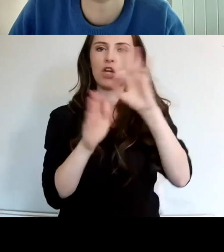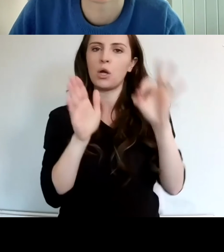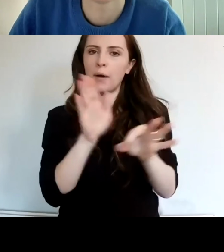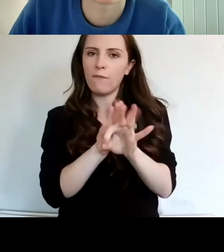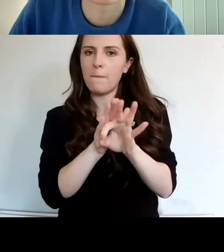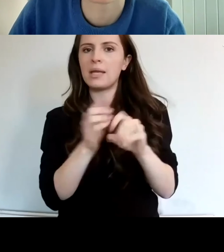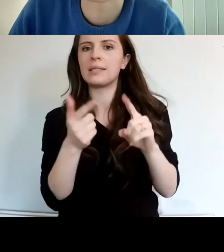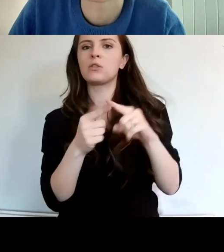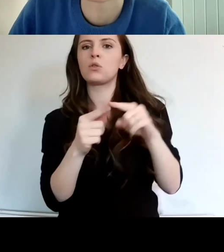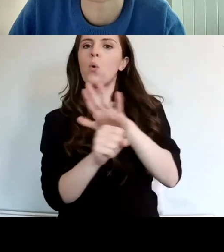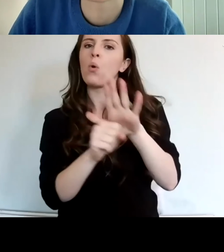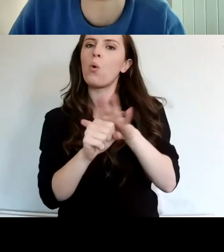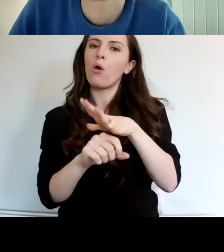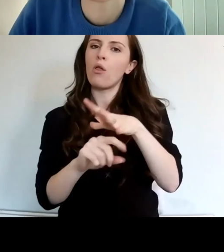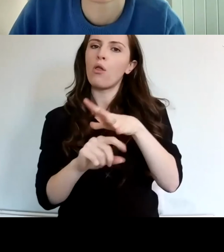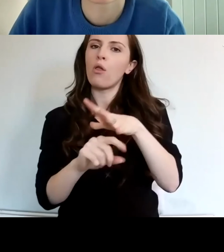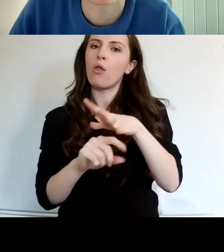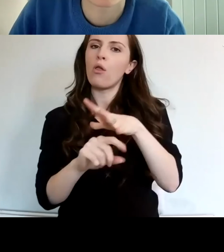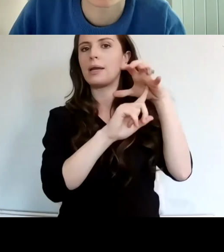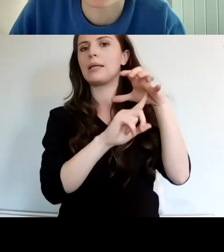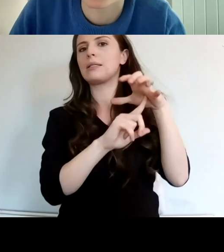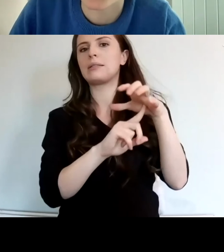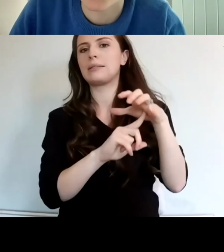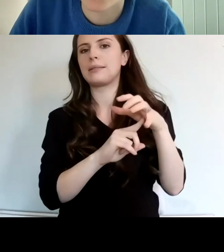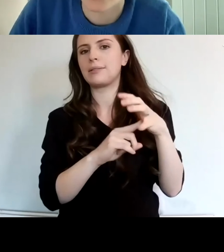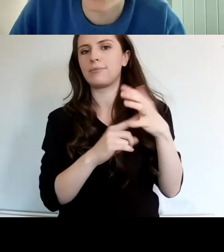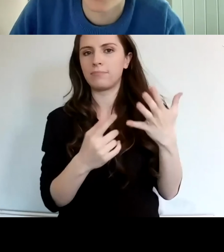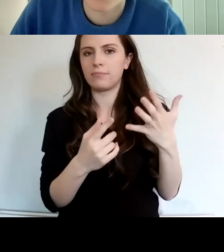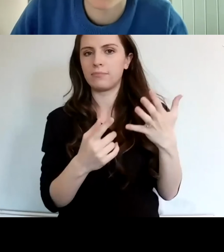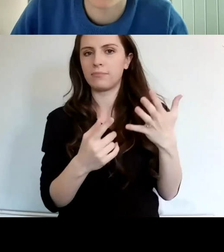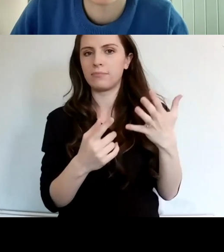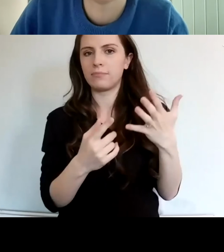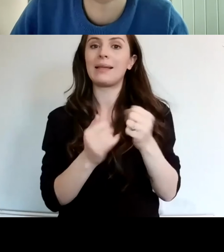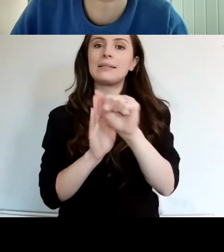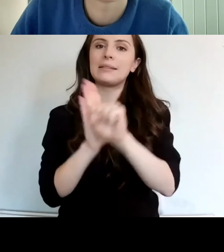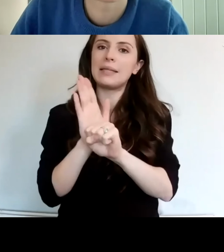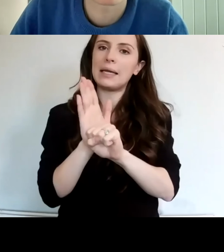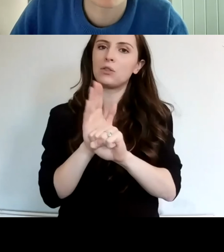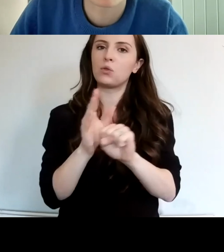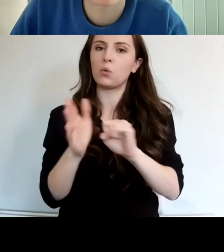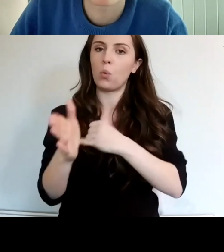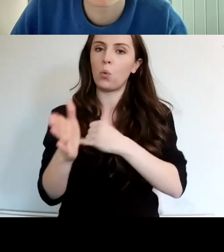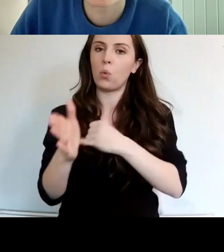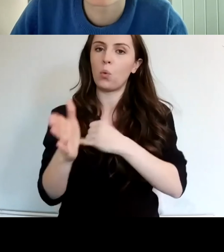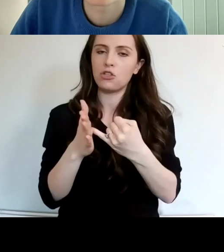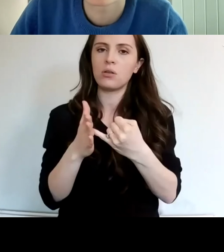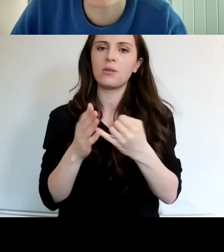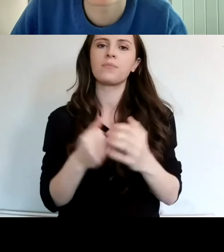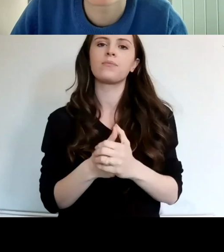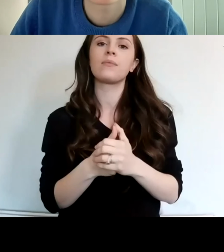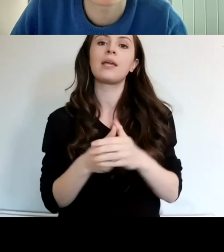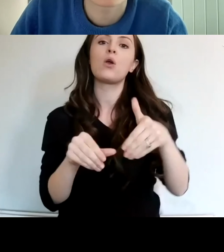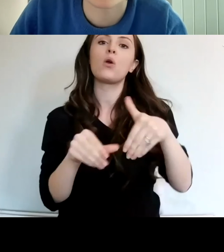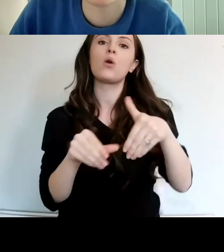and bodies or organisations such as state and semi-state organisations. It include cultural institution and public agency,